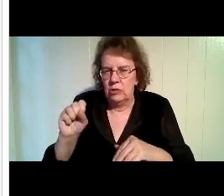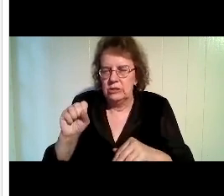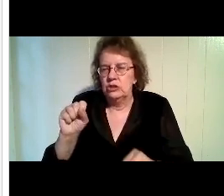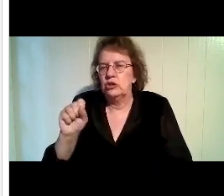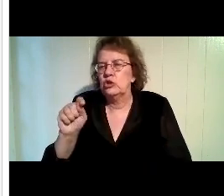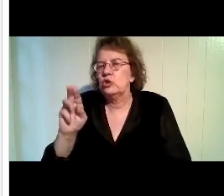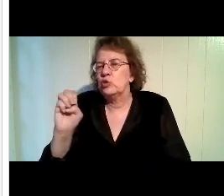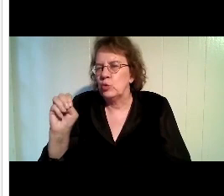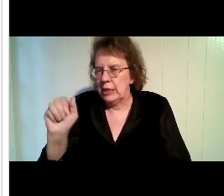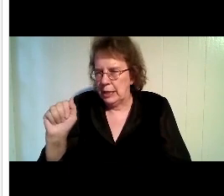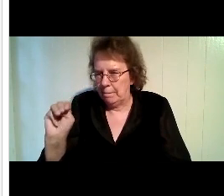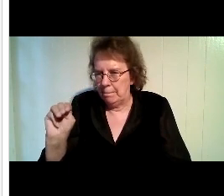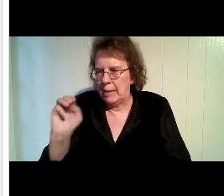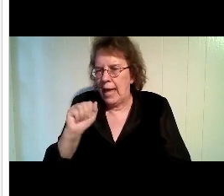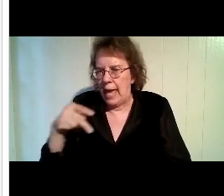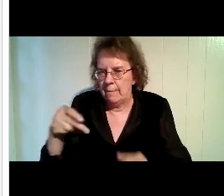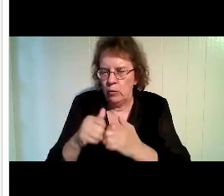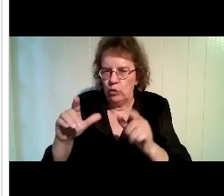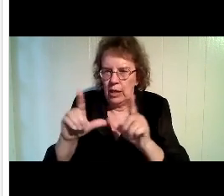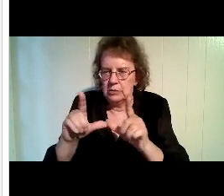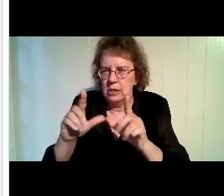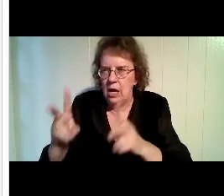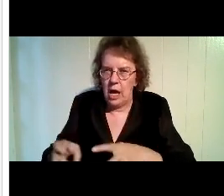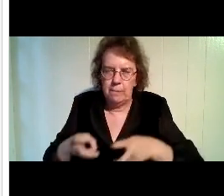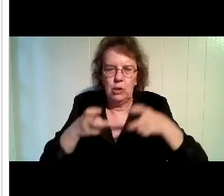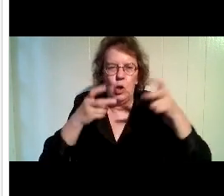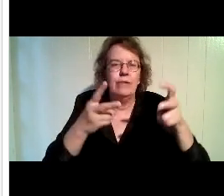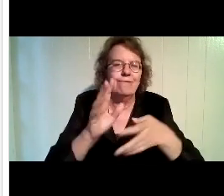your license. Uploading videos to their allows an option for it